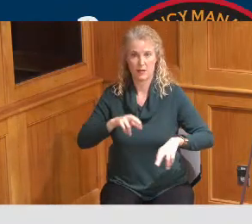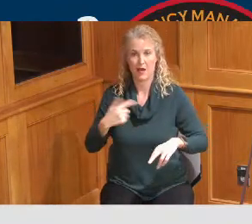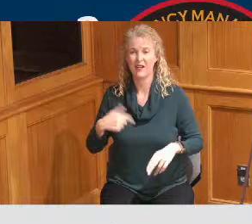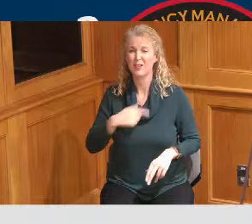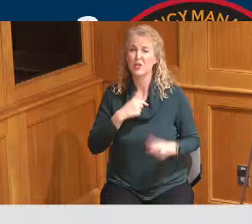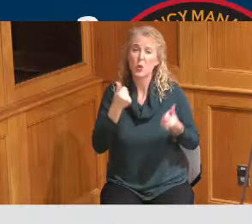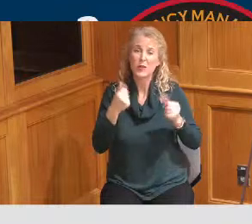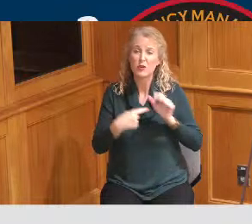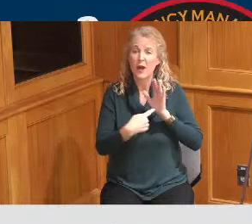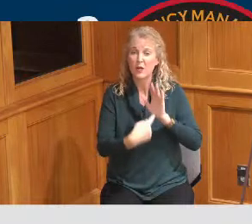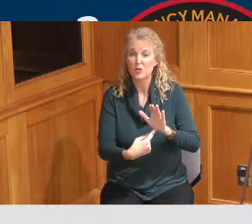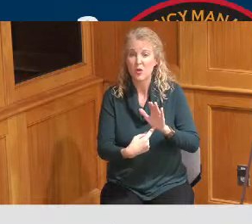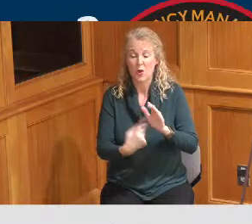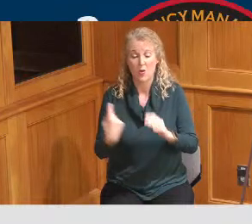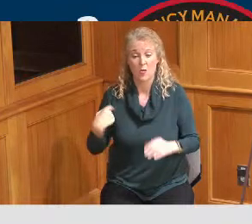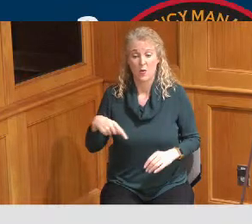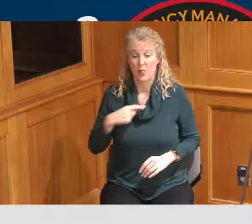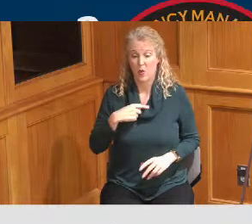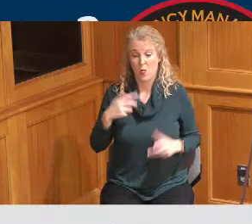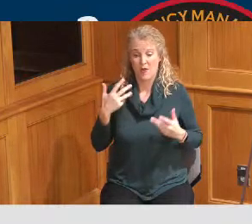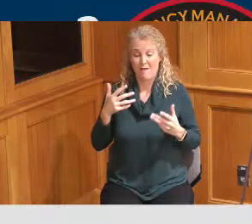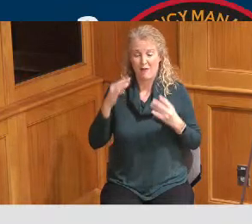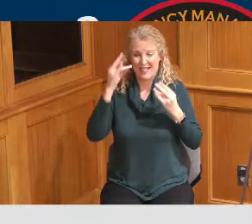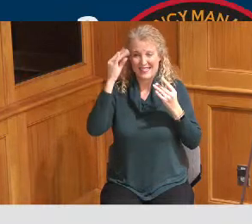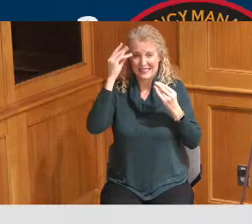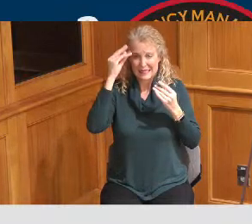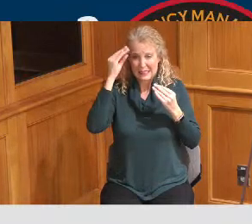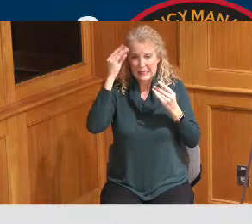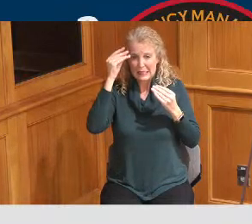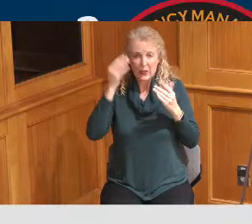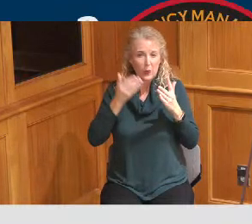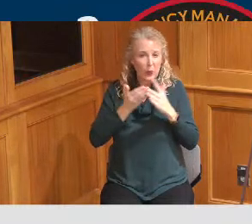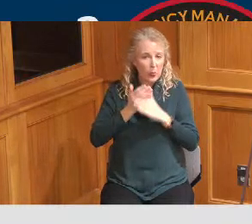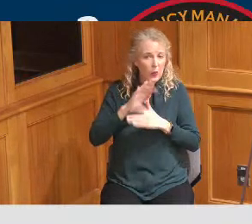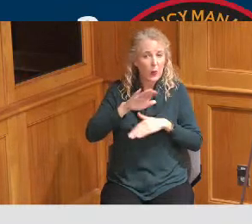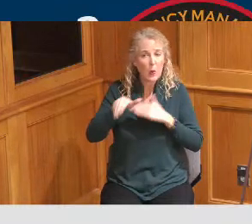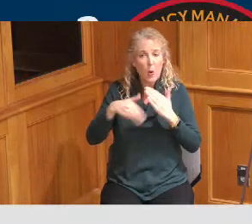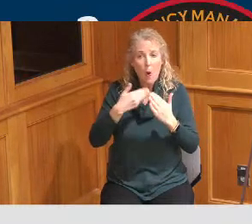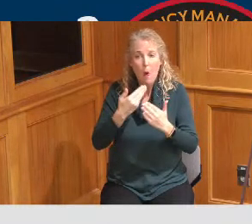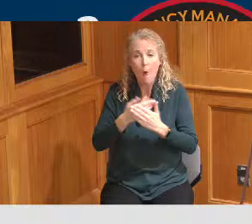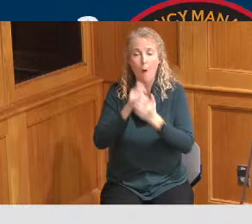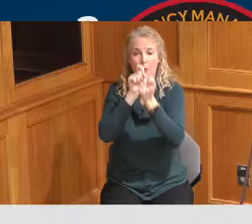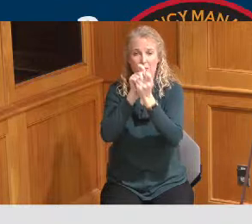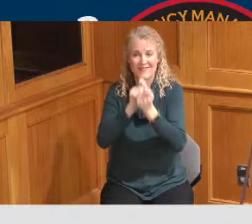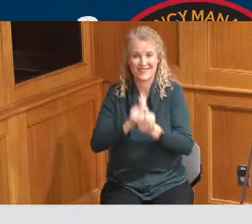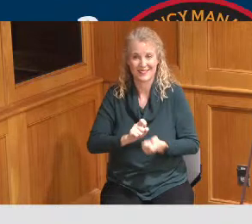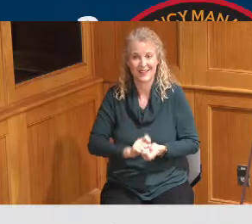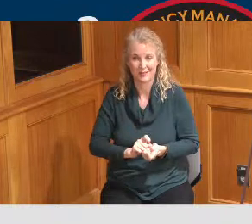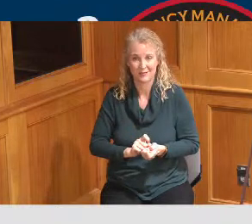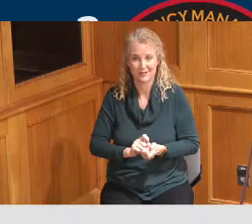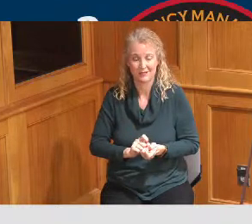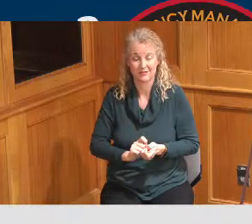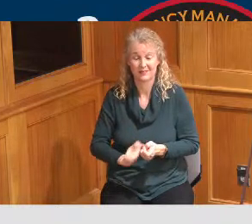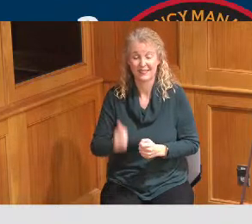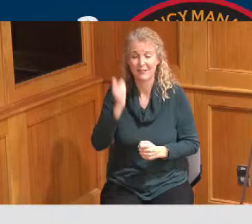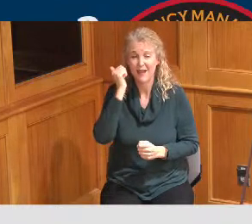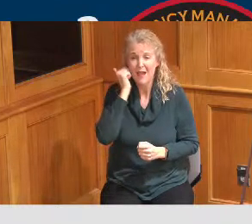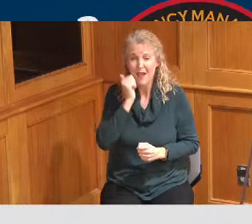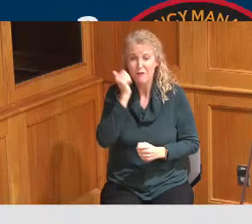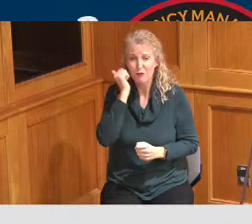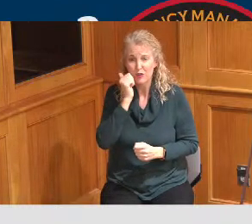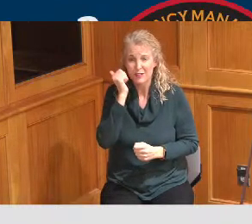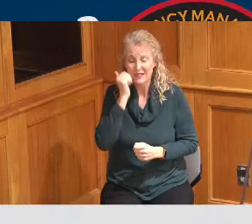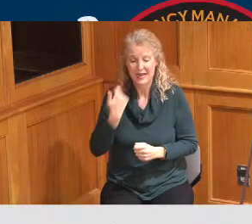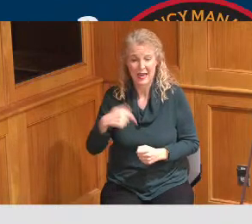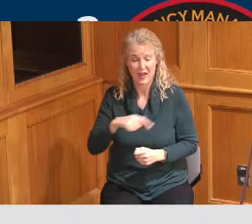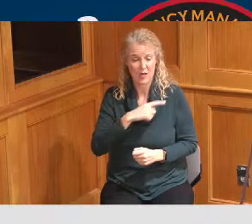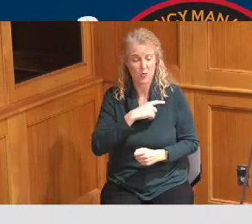to the residents of Hamilton County that we are we work every day to build a robust comprehensive